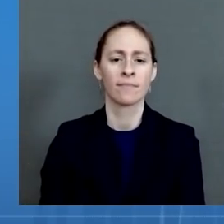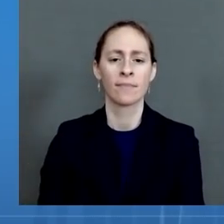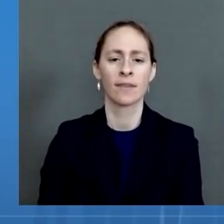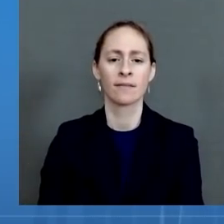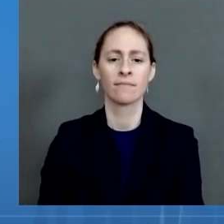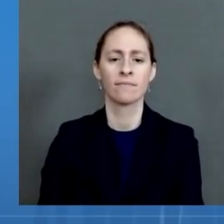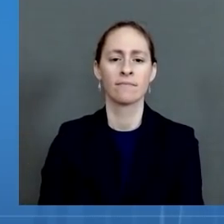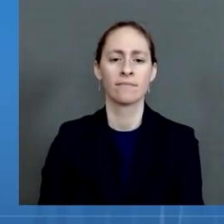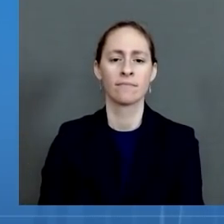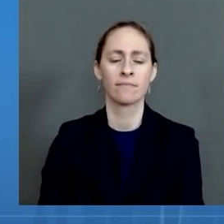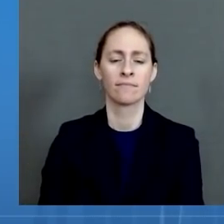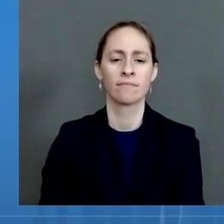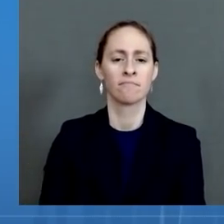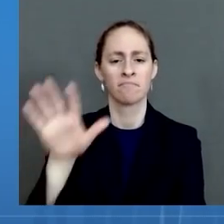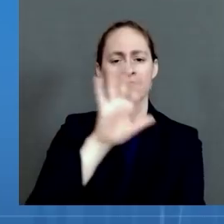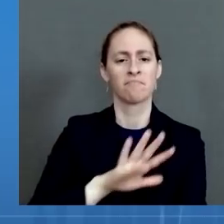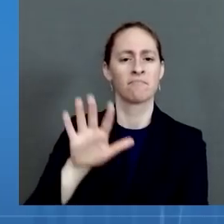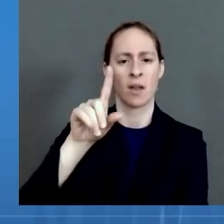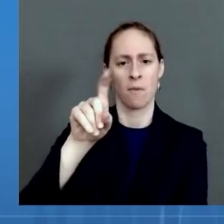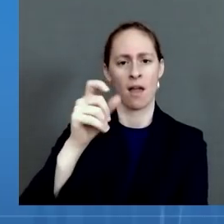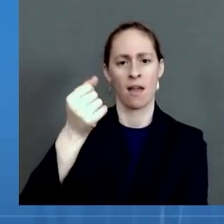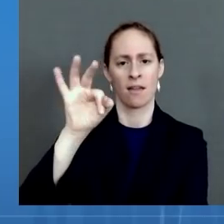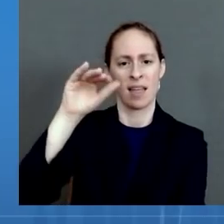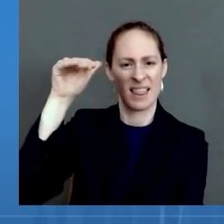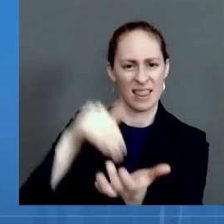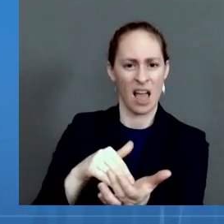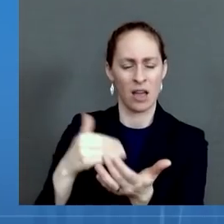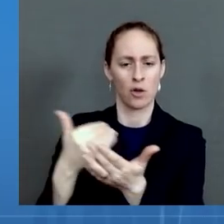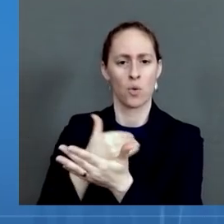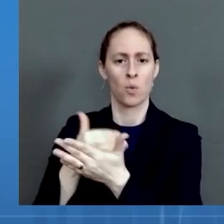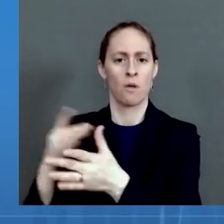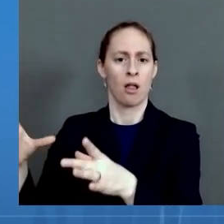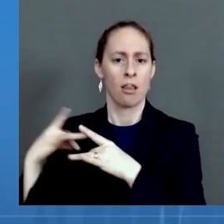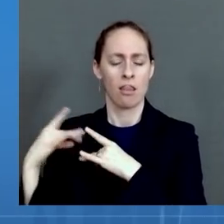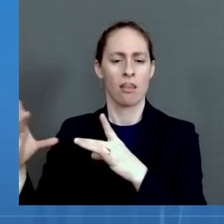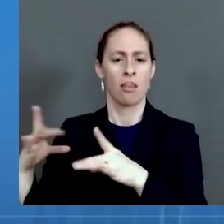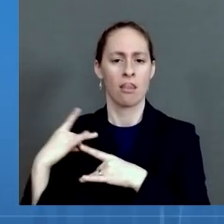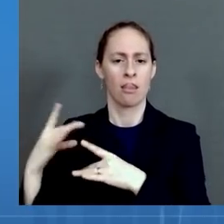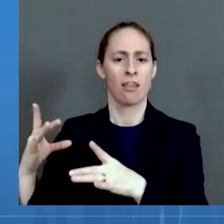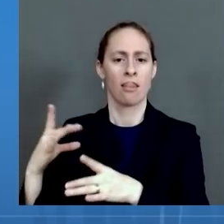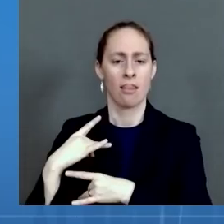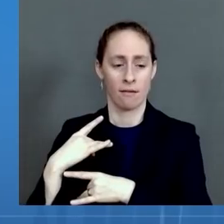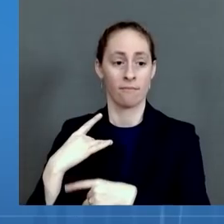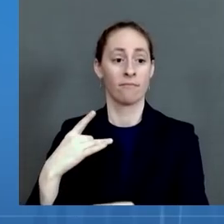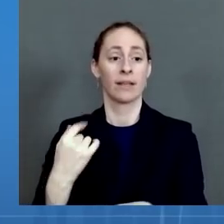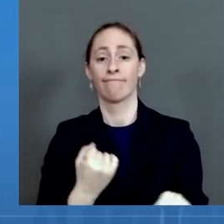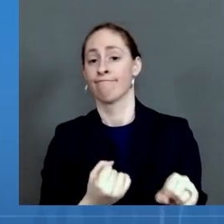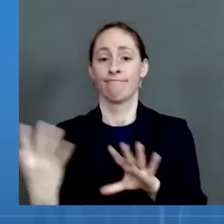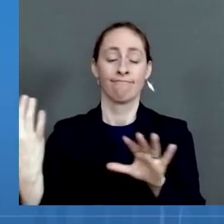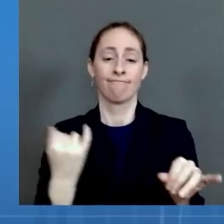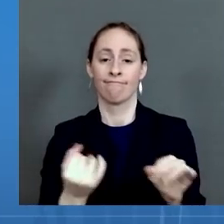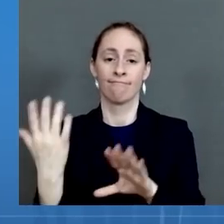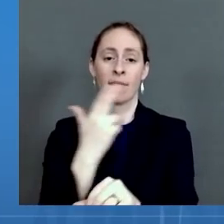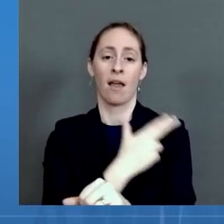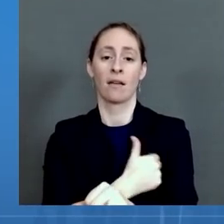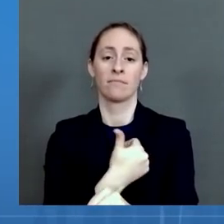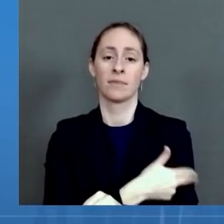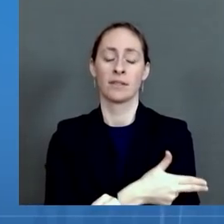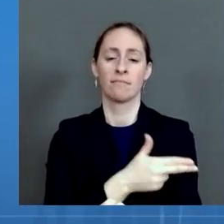is at about 7,800 per day, an increase of about 4 percent over the previous week. And the seven-day average of daily deaths